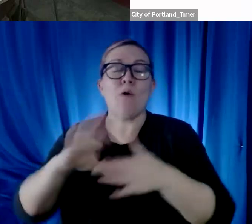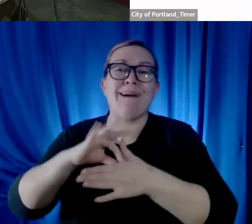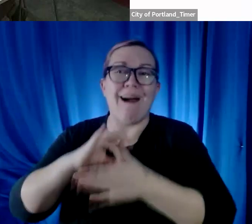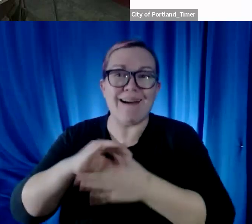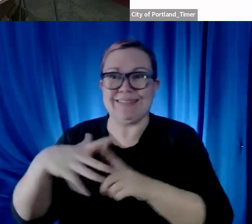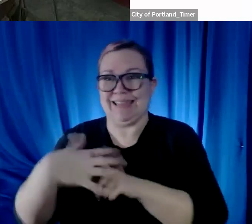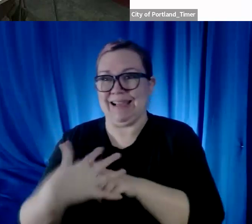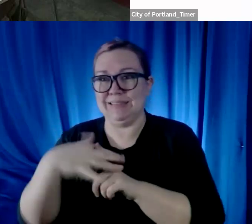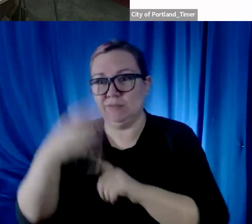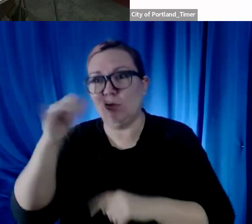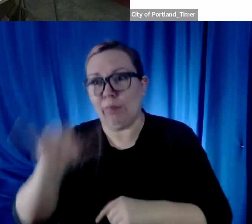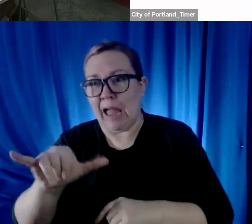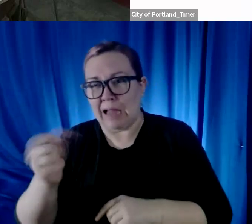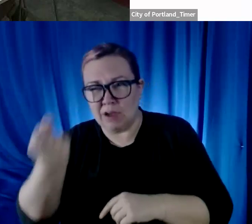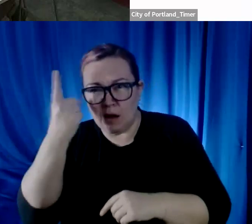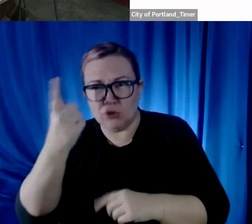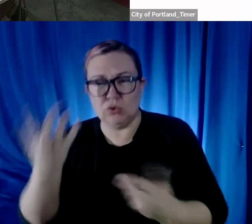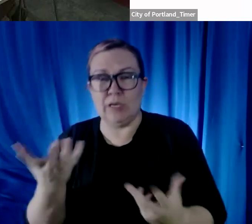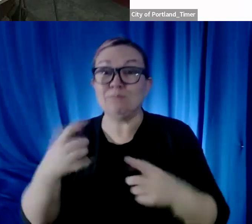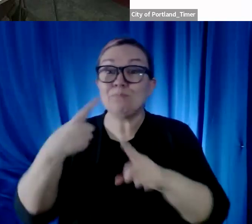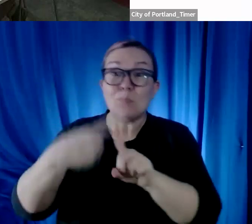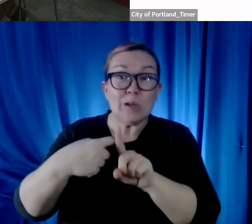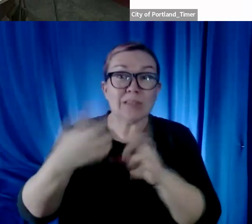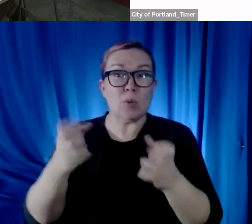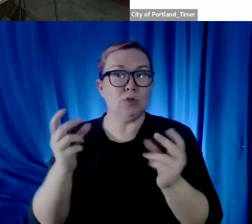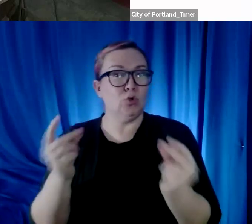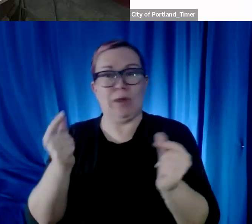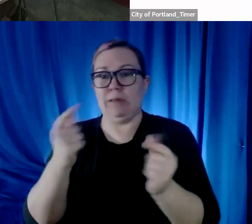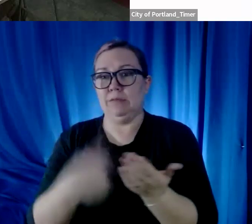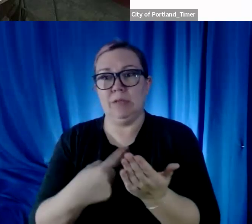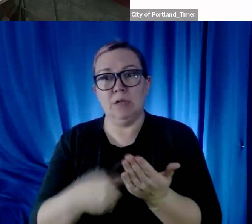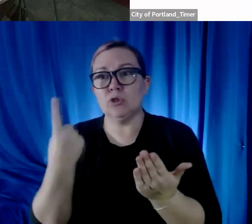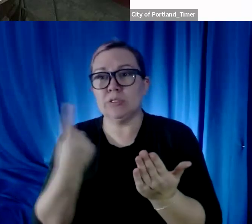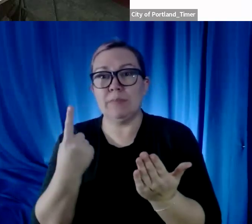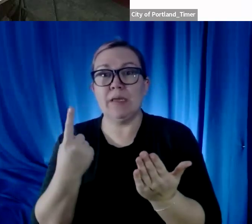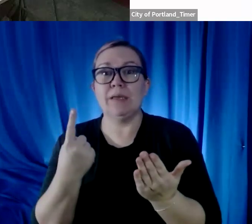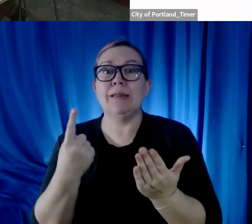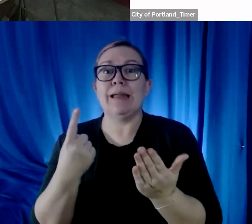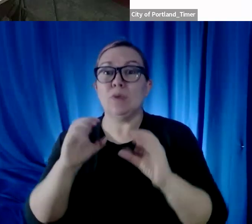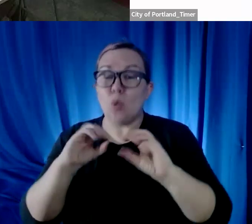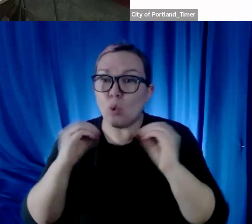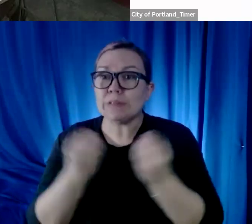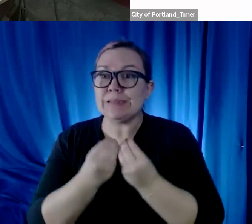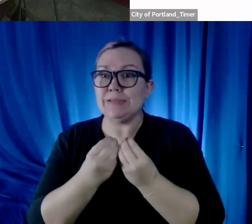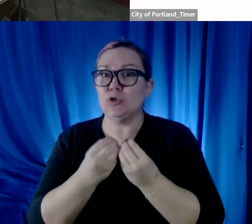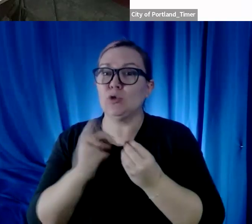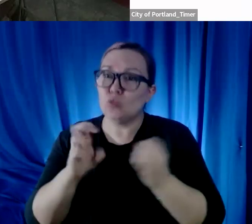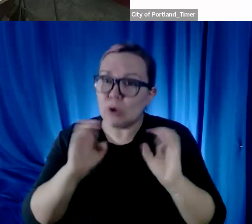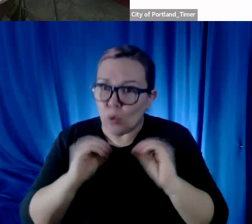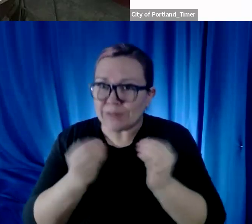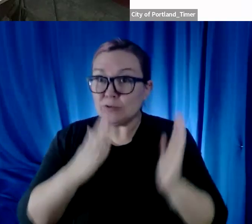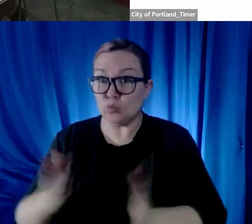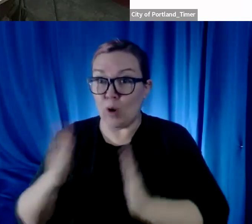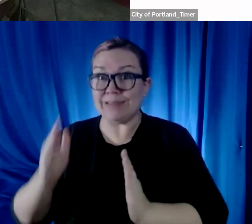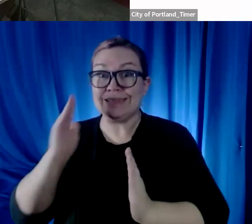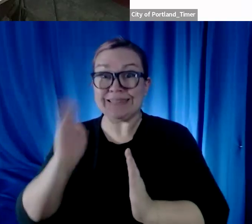Additionally, I'd like to just quickly touch on something, and that is that the reorganization process that seems to be going through the city right now.